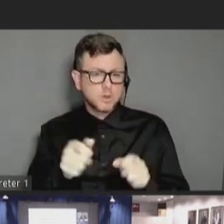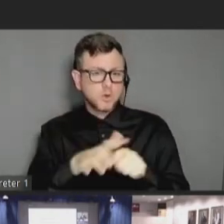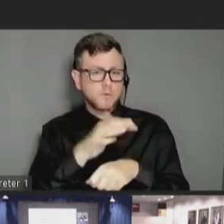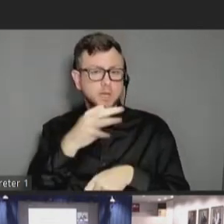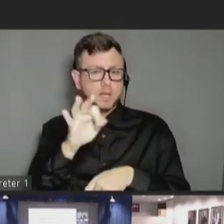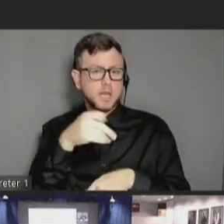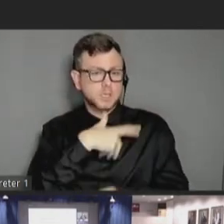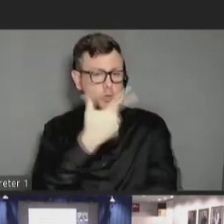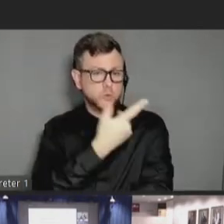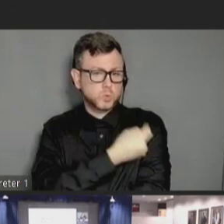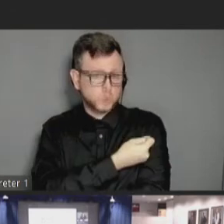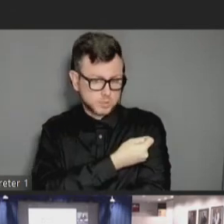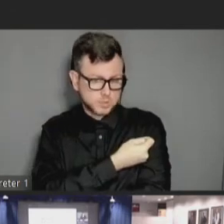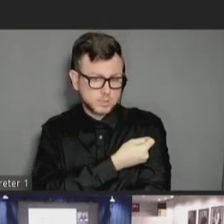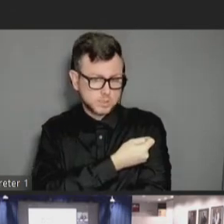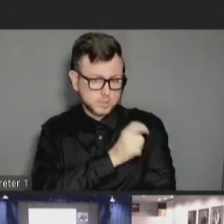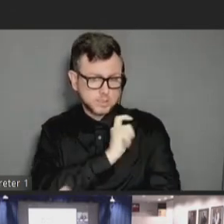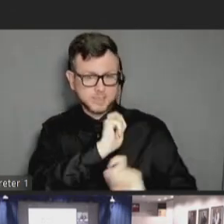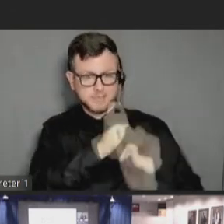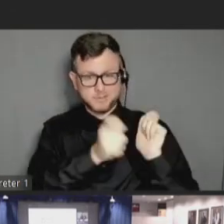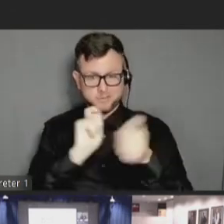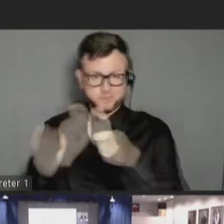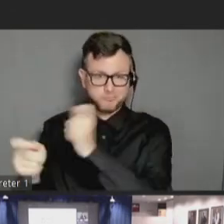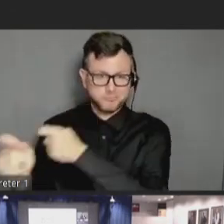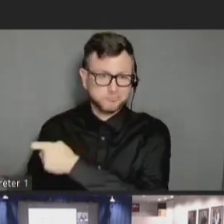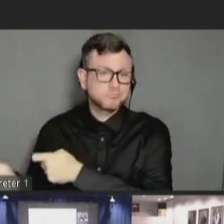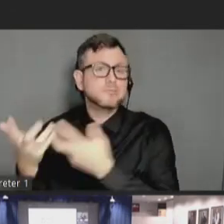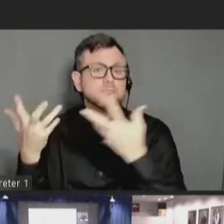doses have been administered. And that was a huge number I just wanted to point out.